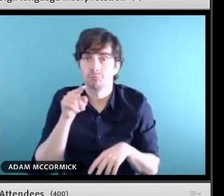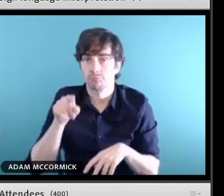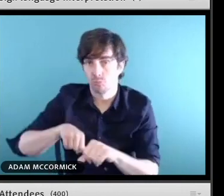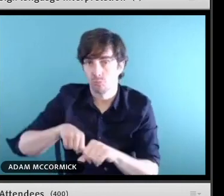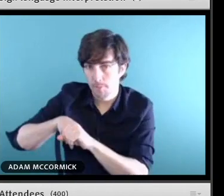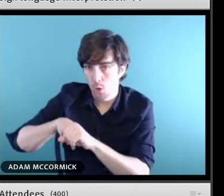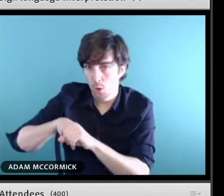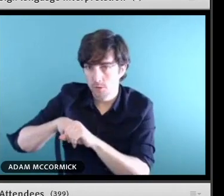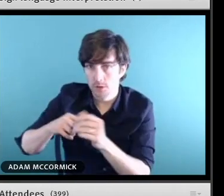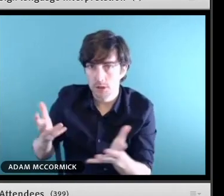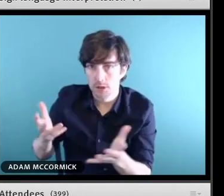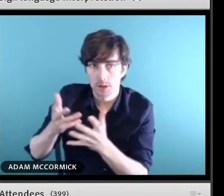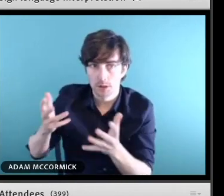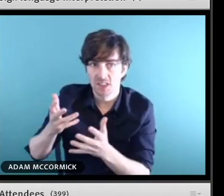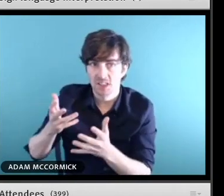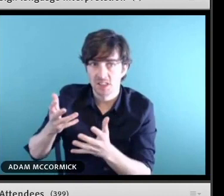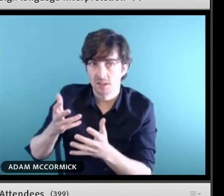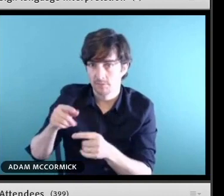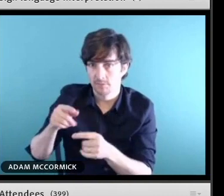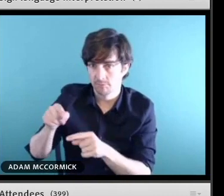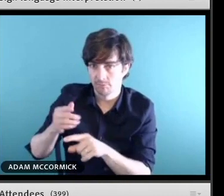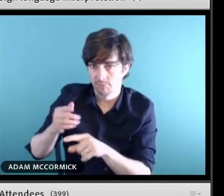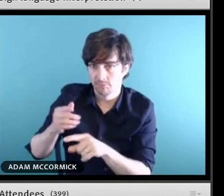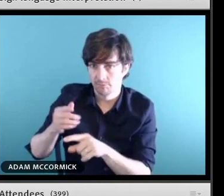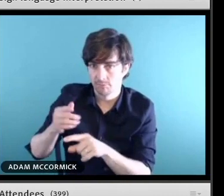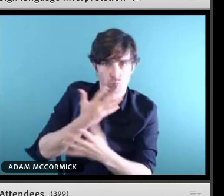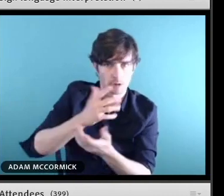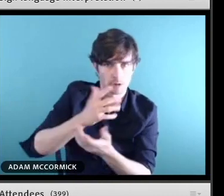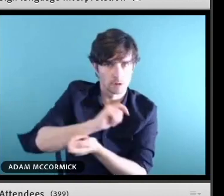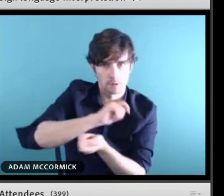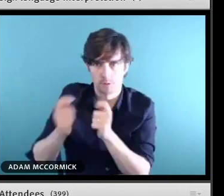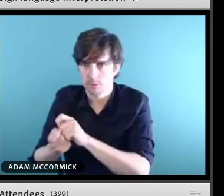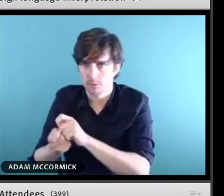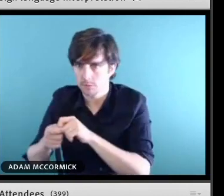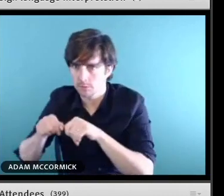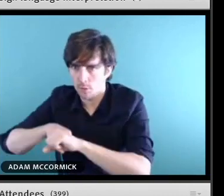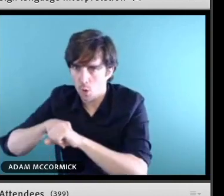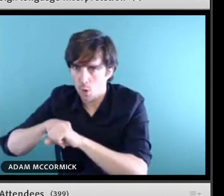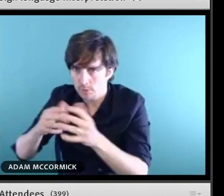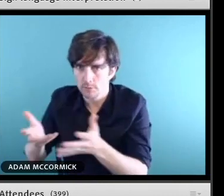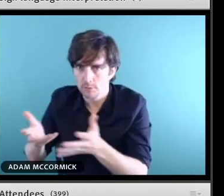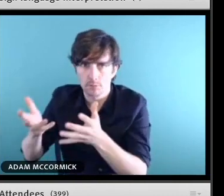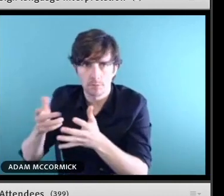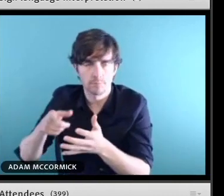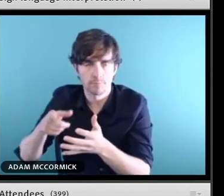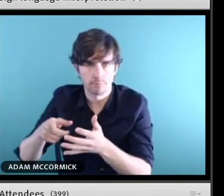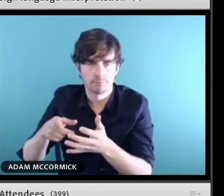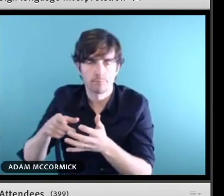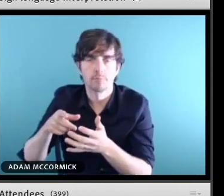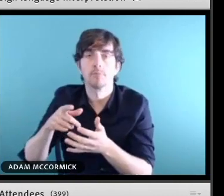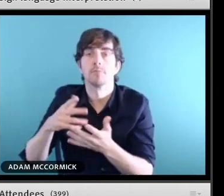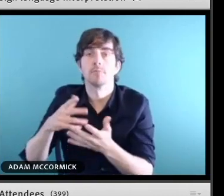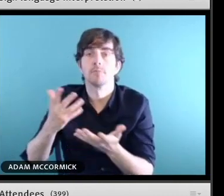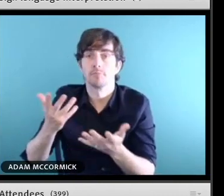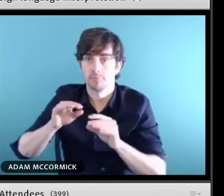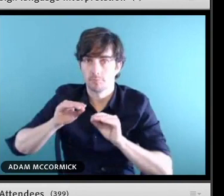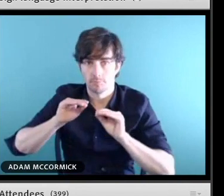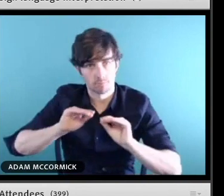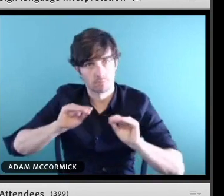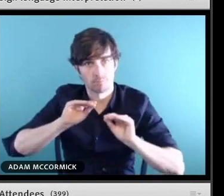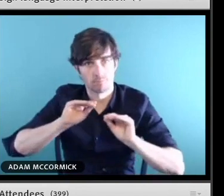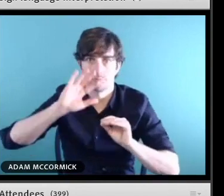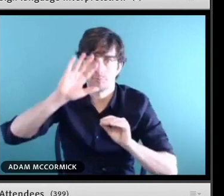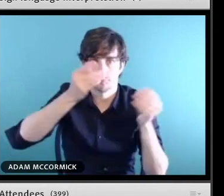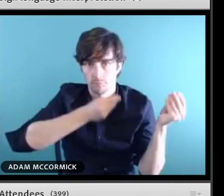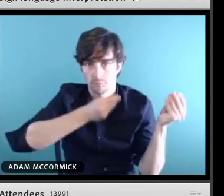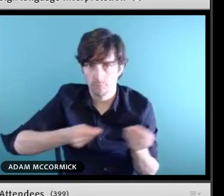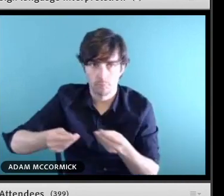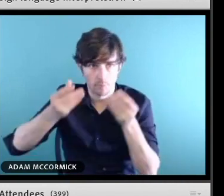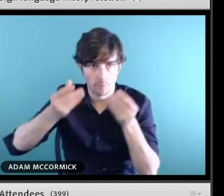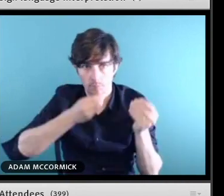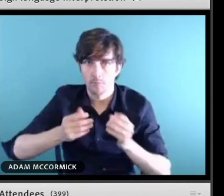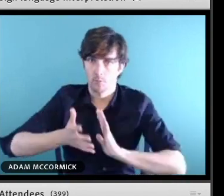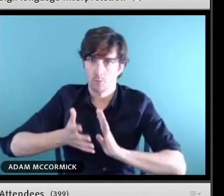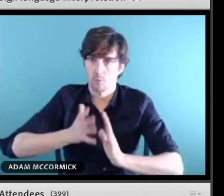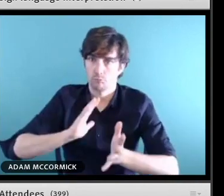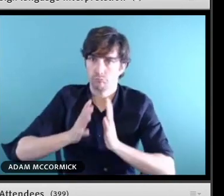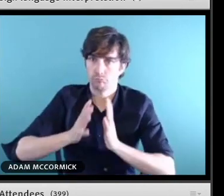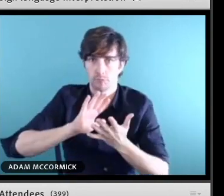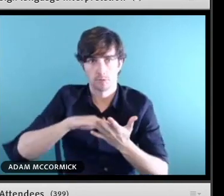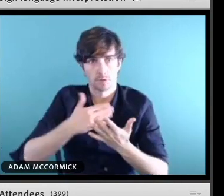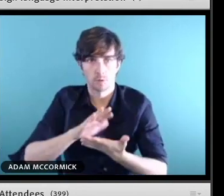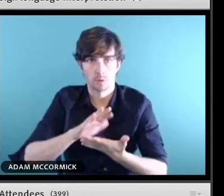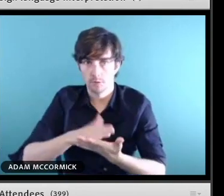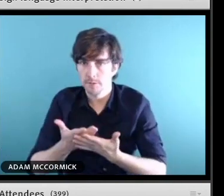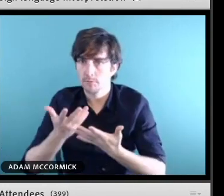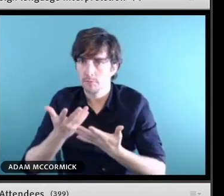to anticipate COVID‑19 and relevant to current situation. Information dissemination of media